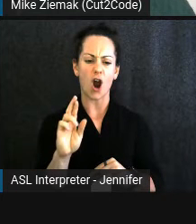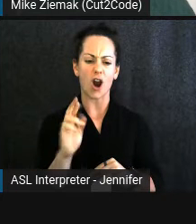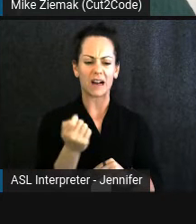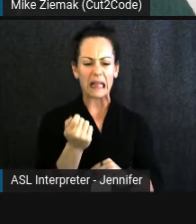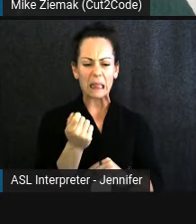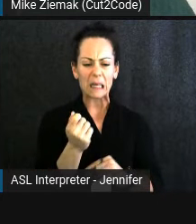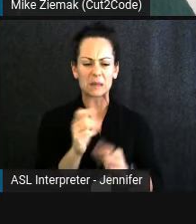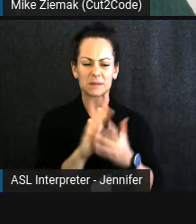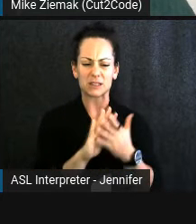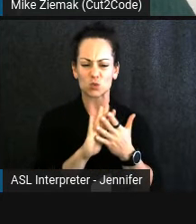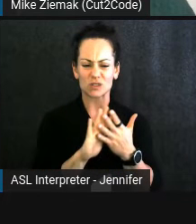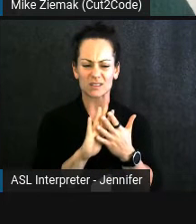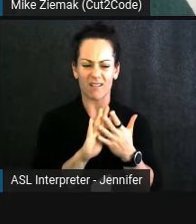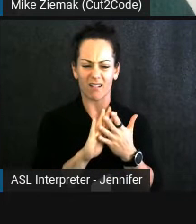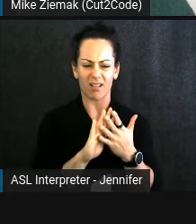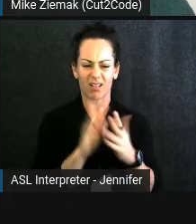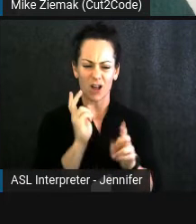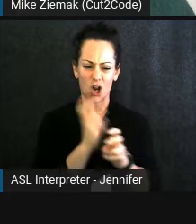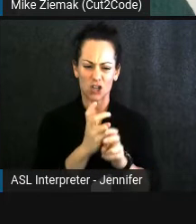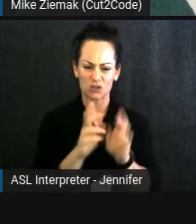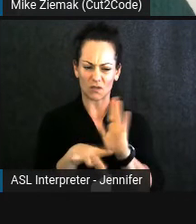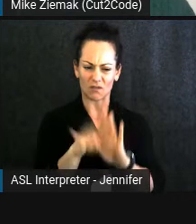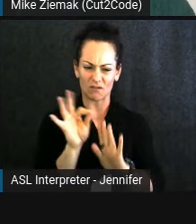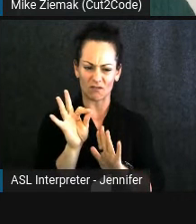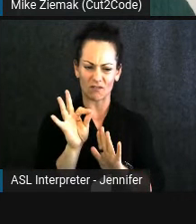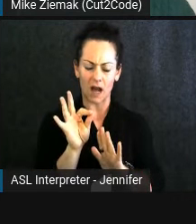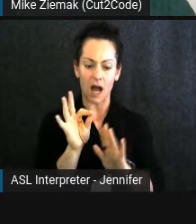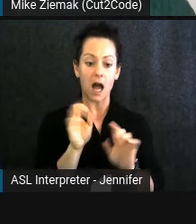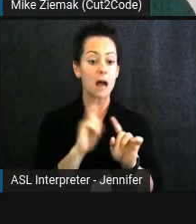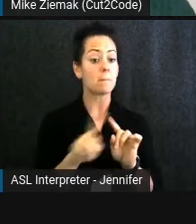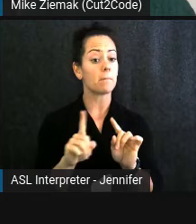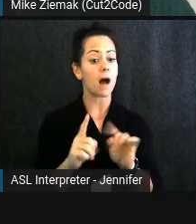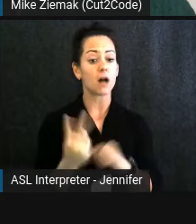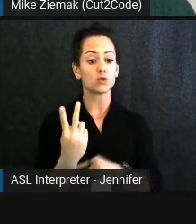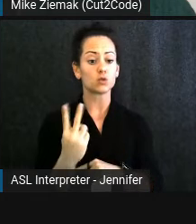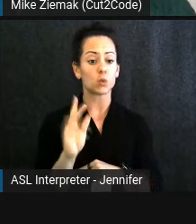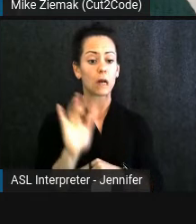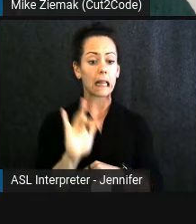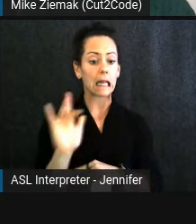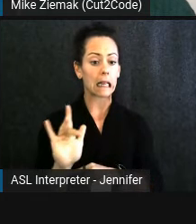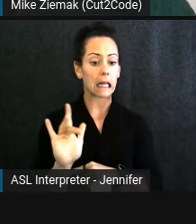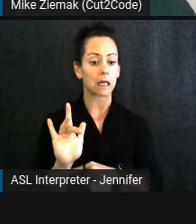but still, within the reach of two clicks, you can get